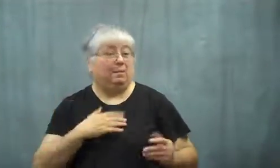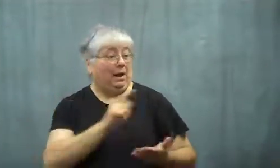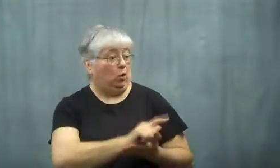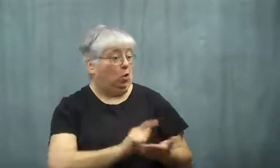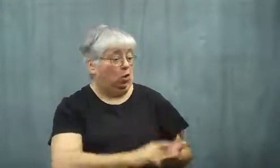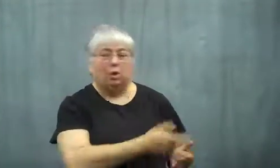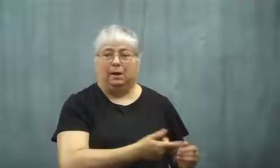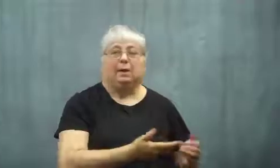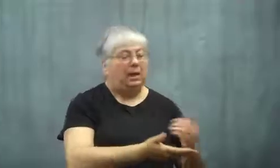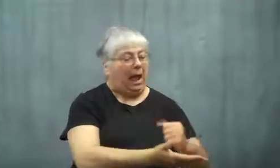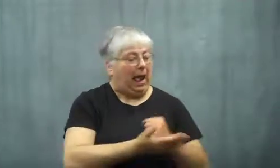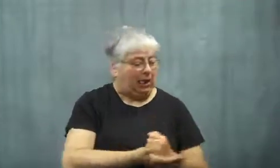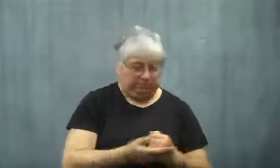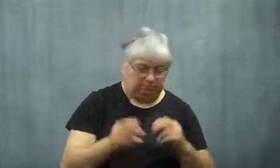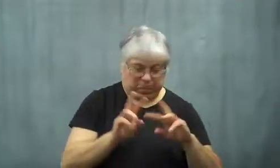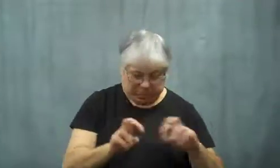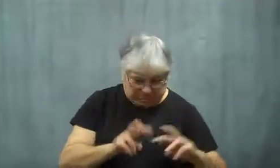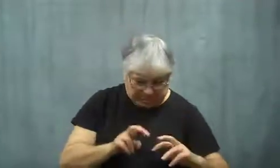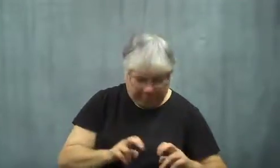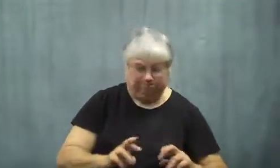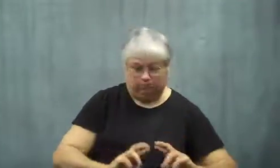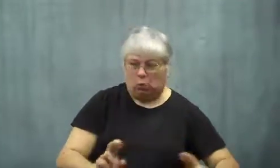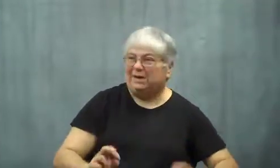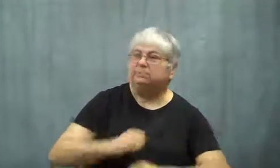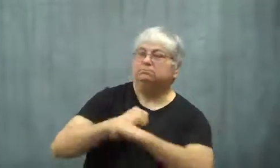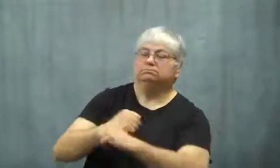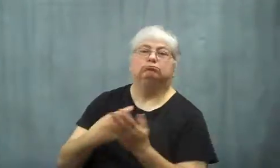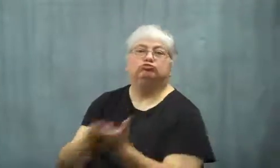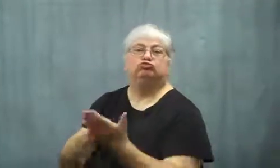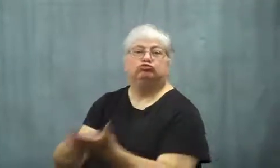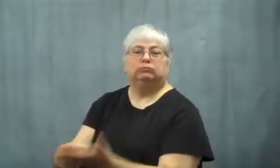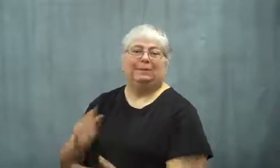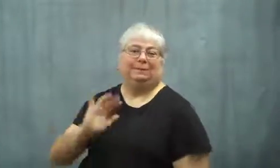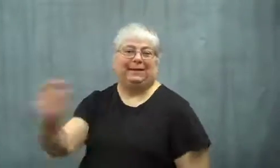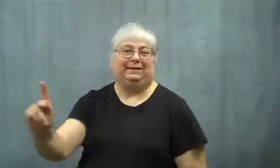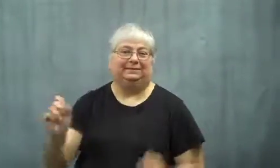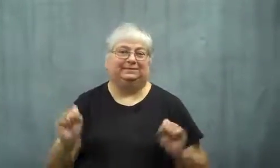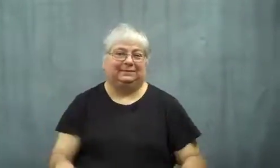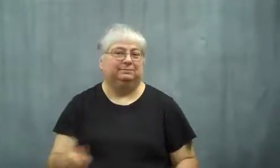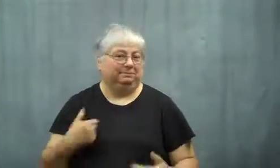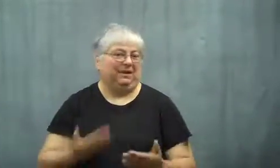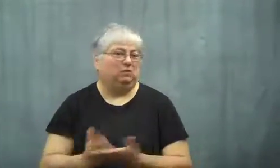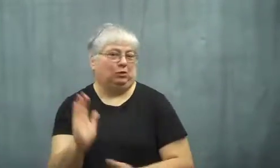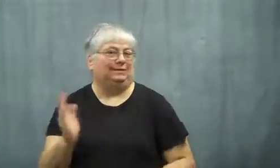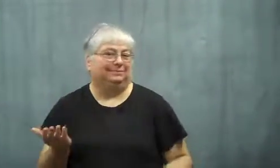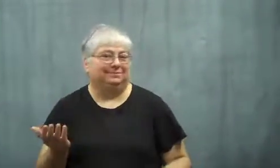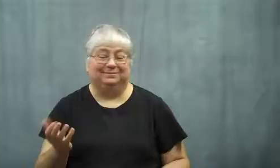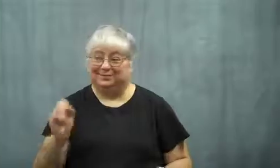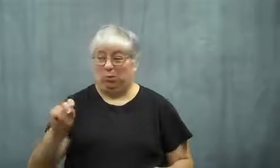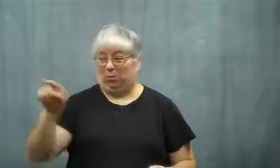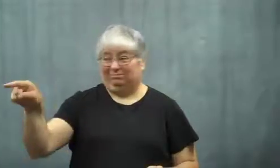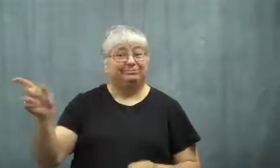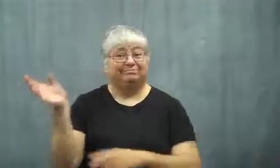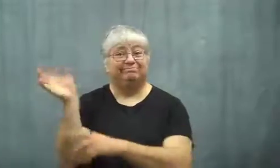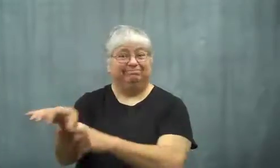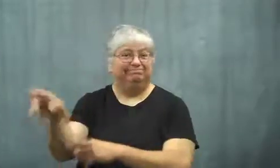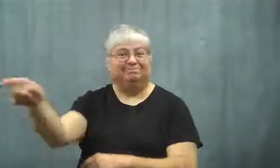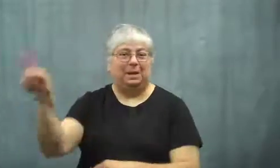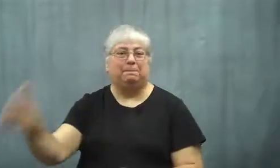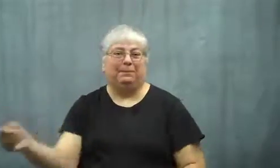The defendant's lawyer can then be prepared to argue the case in court.